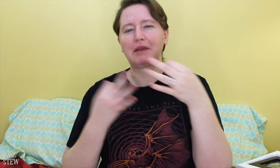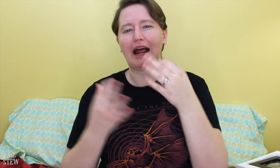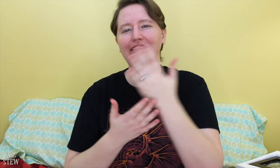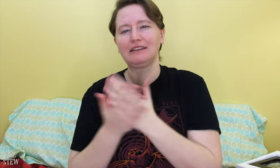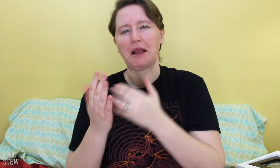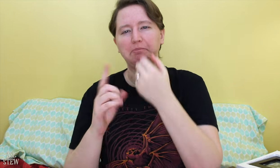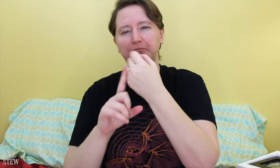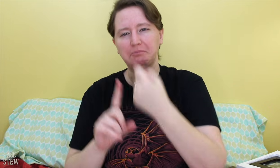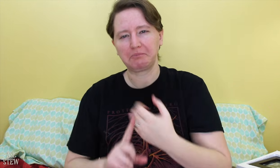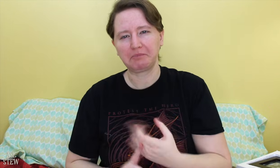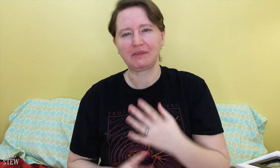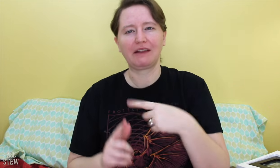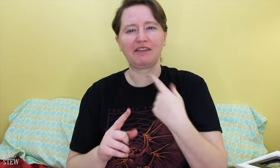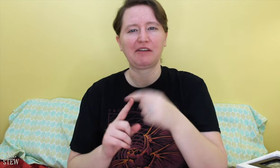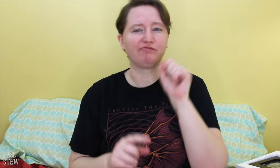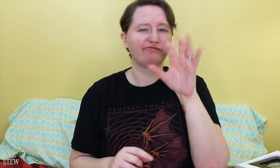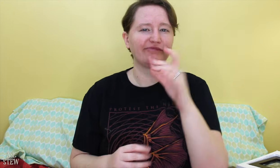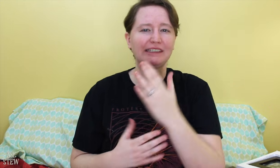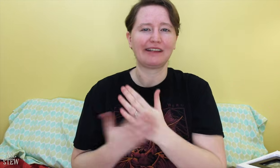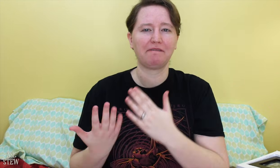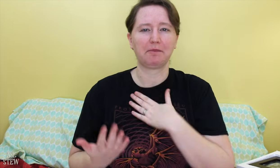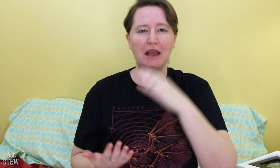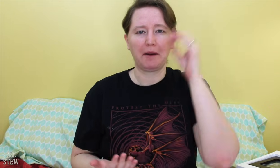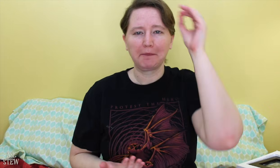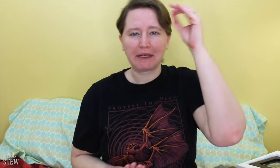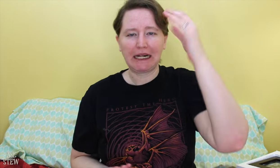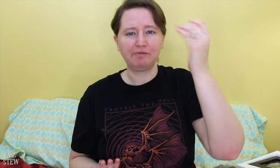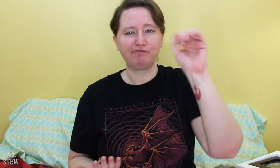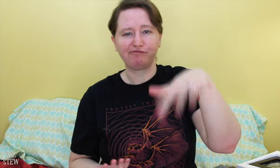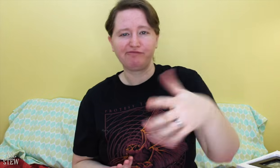which term you should use. So I'm gonna explain what each of those mean